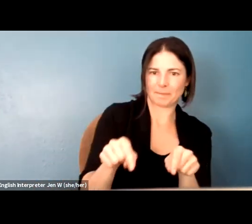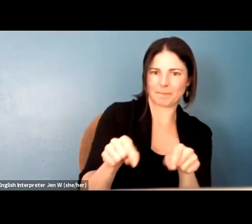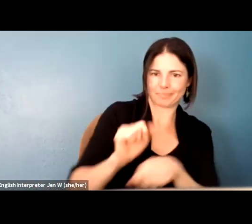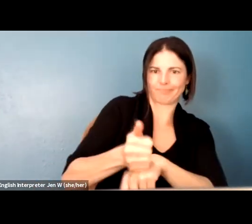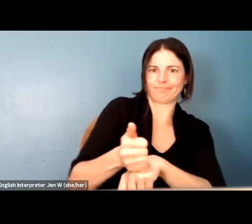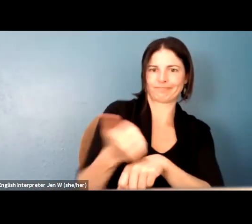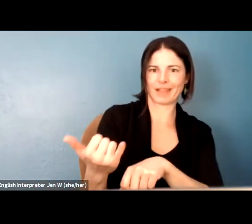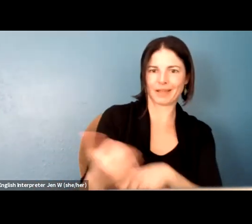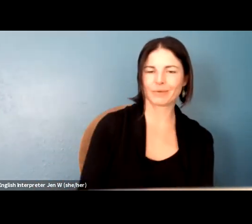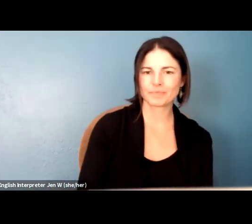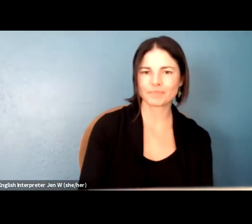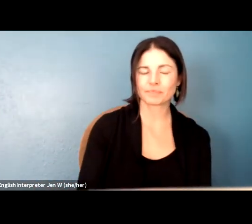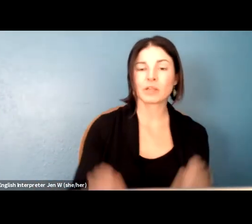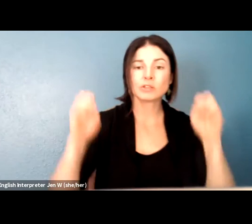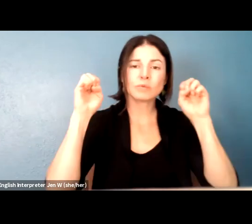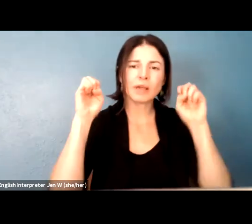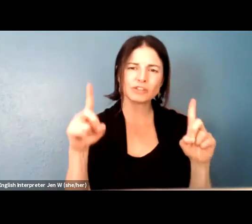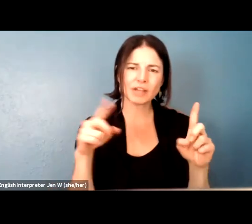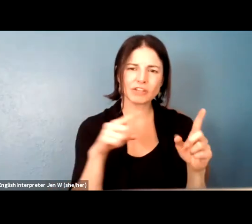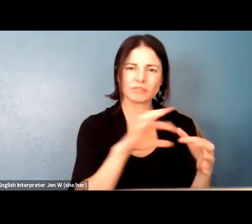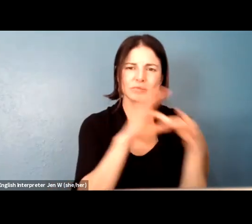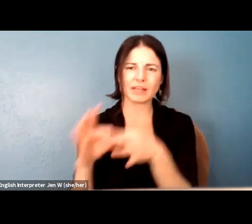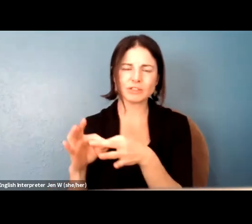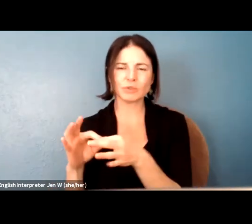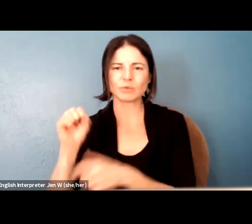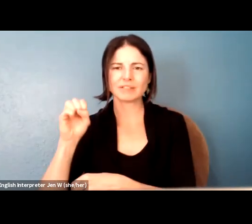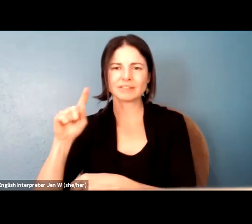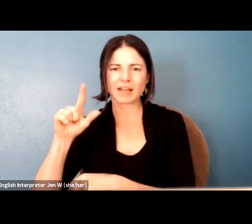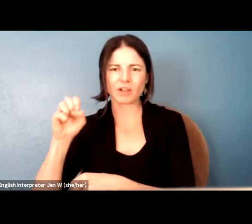education in relation then to settler colonialism? I think we